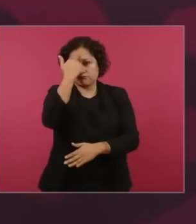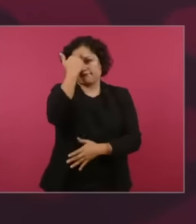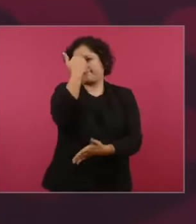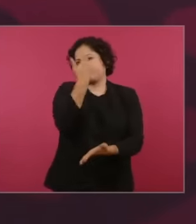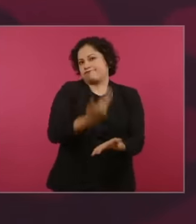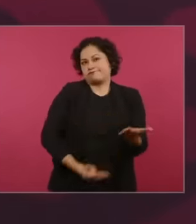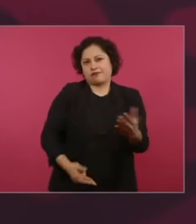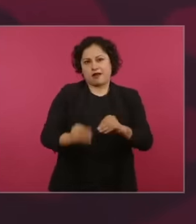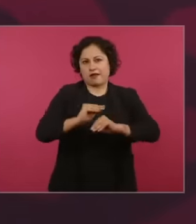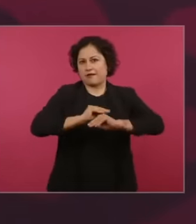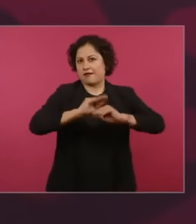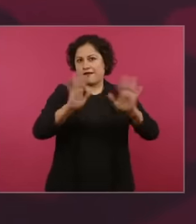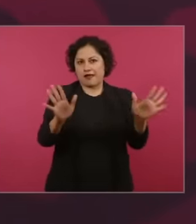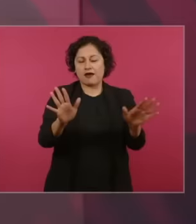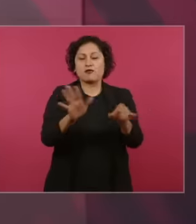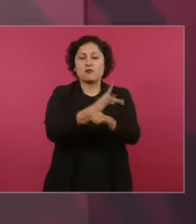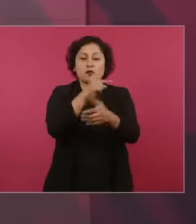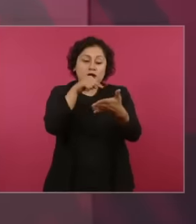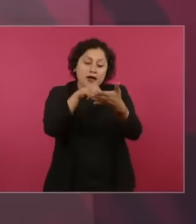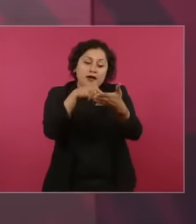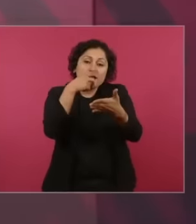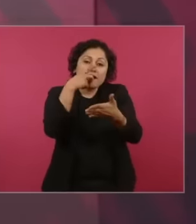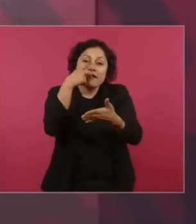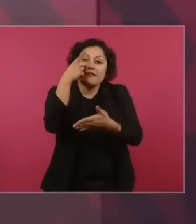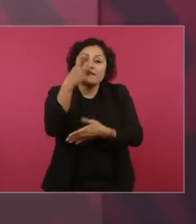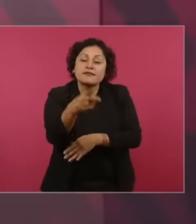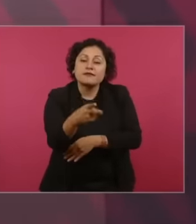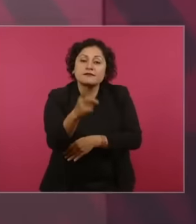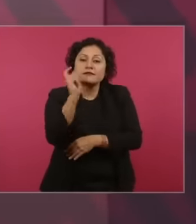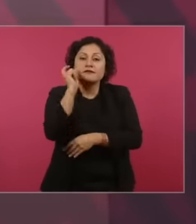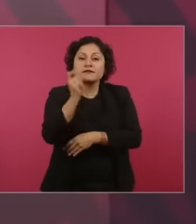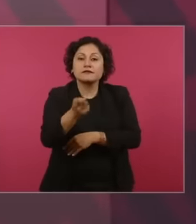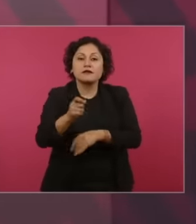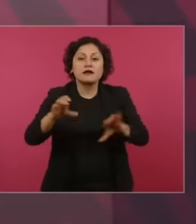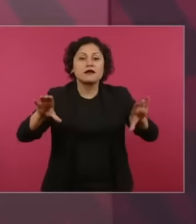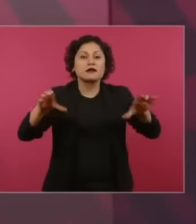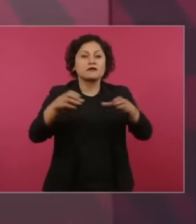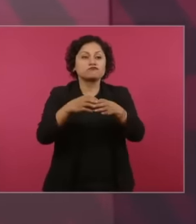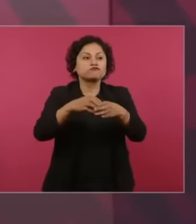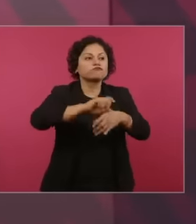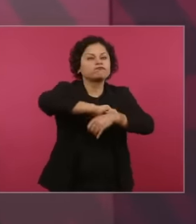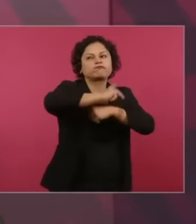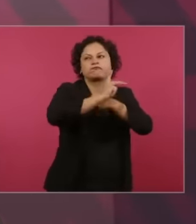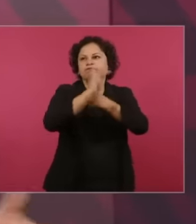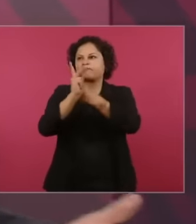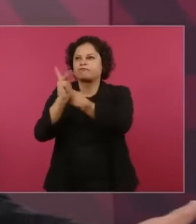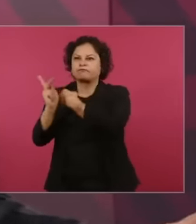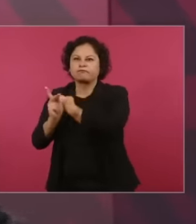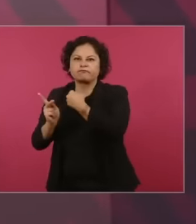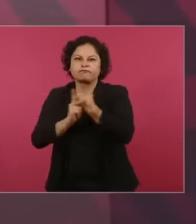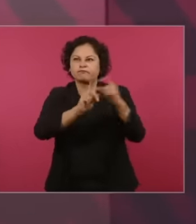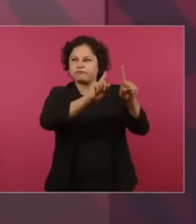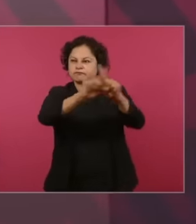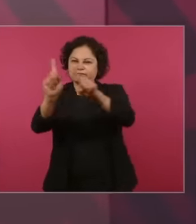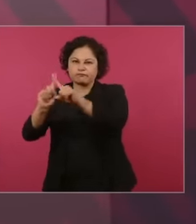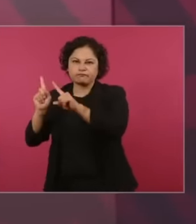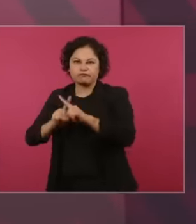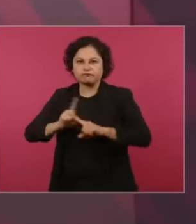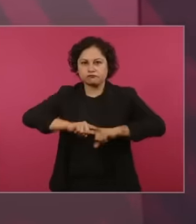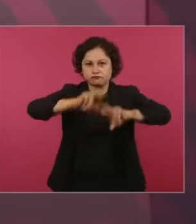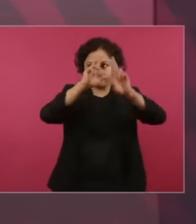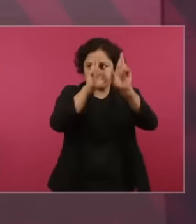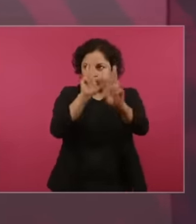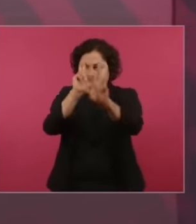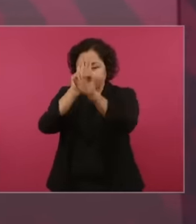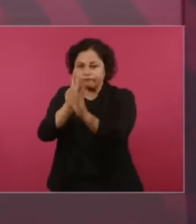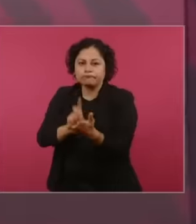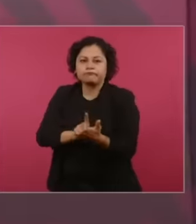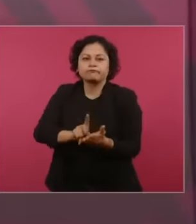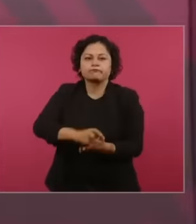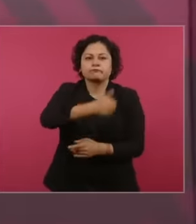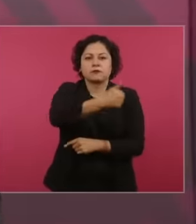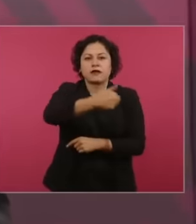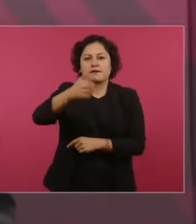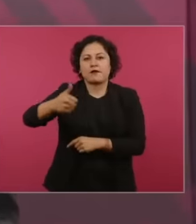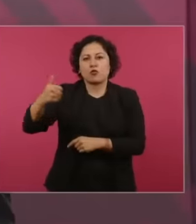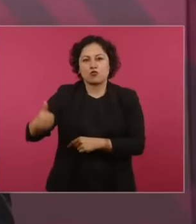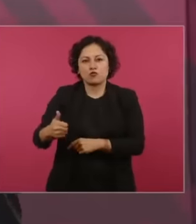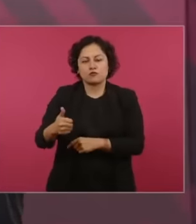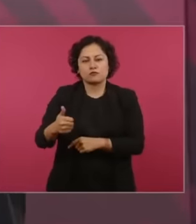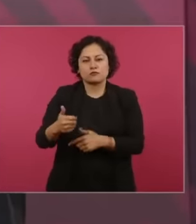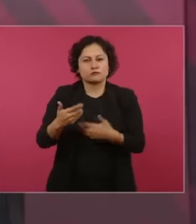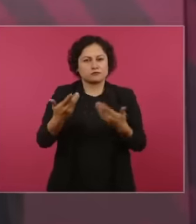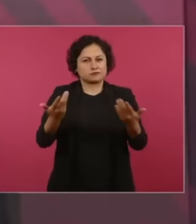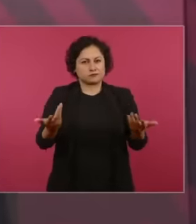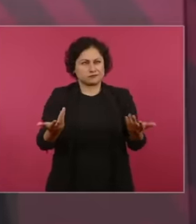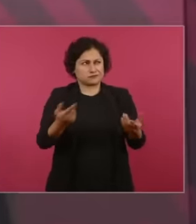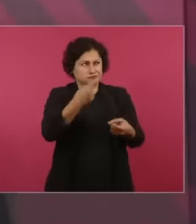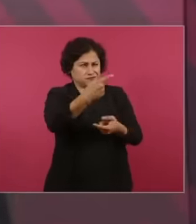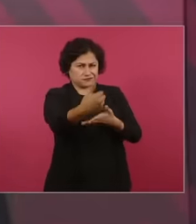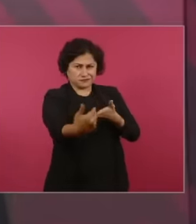people and yesterday I was talking about how we are respectful